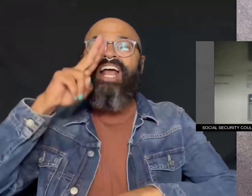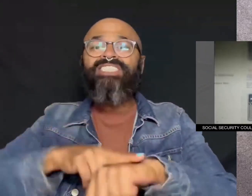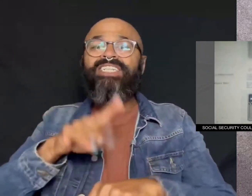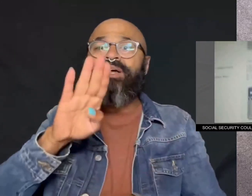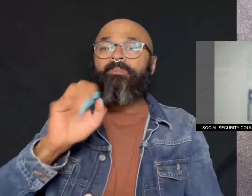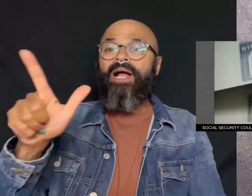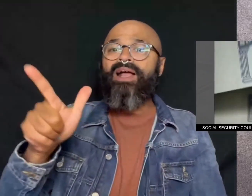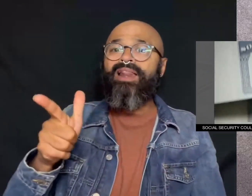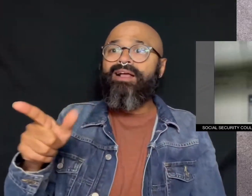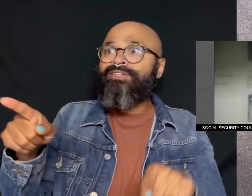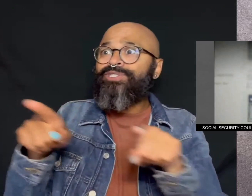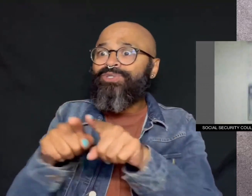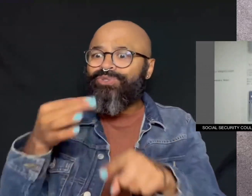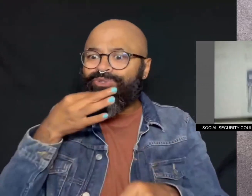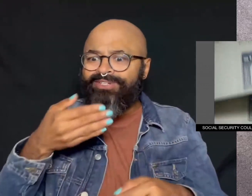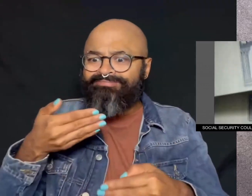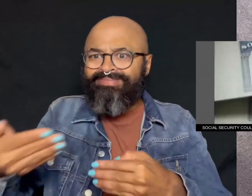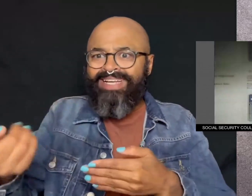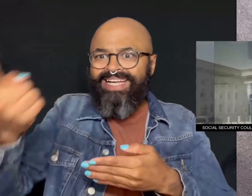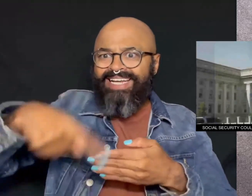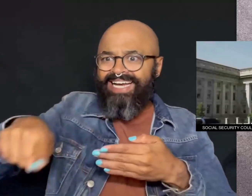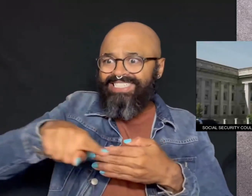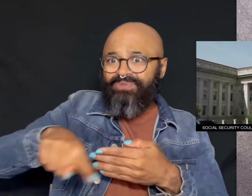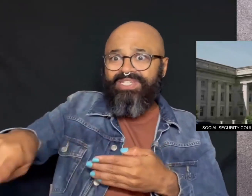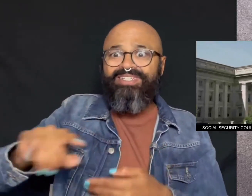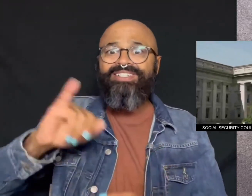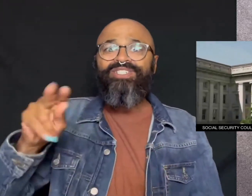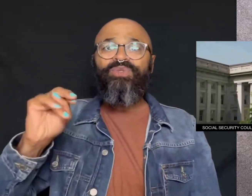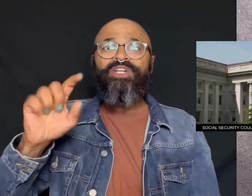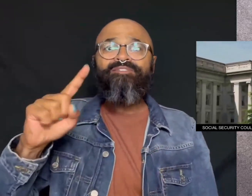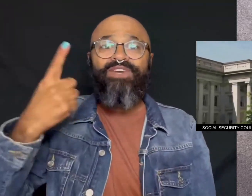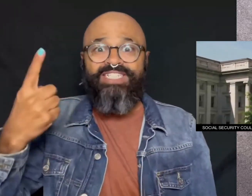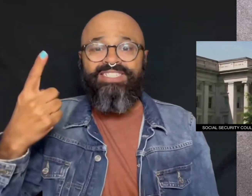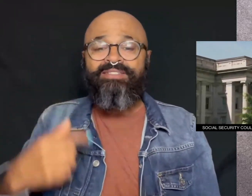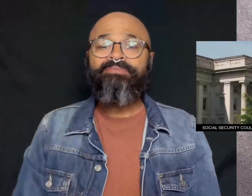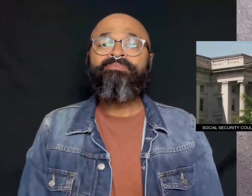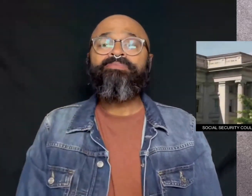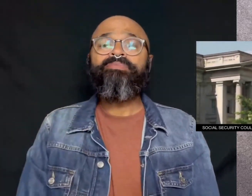it won't be able to pay the nation's bills as soon as next week. June 1st,